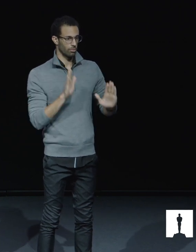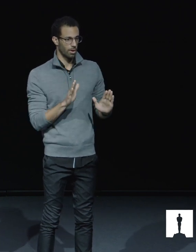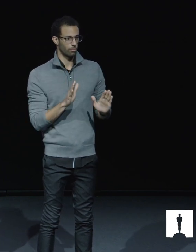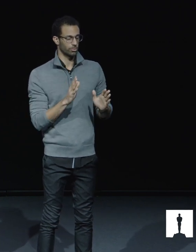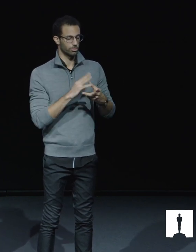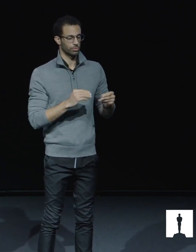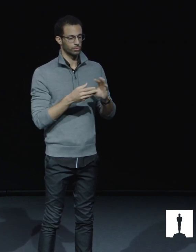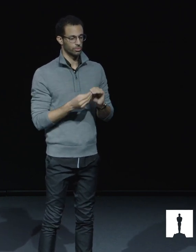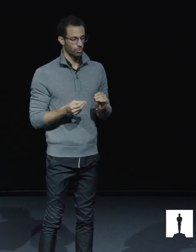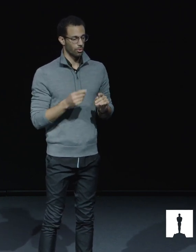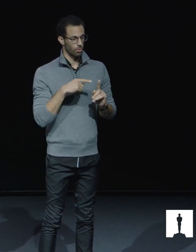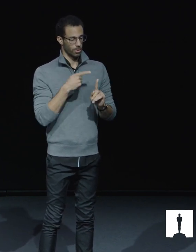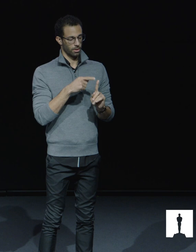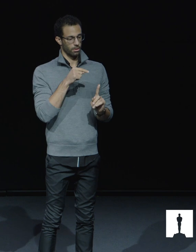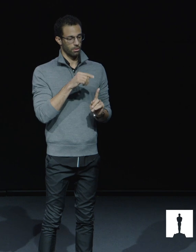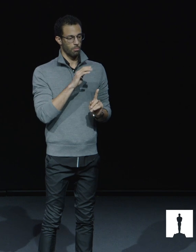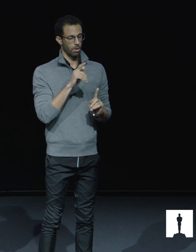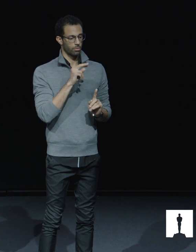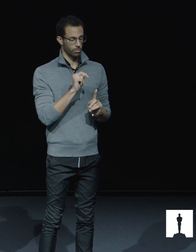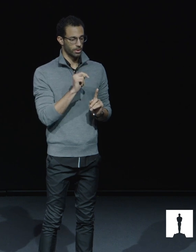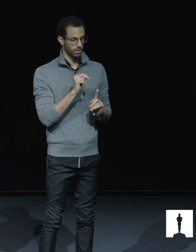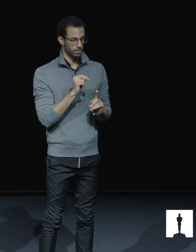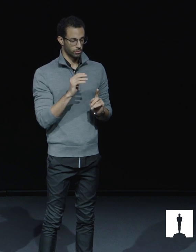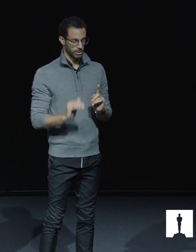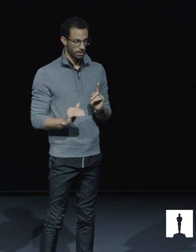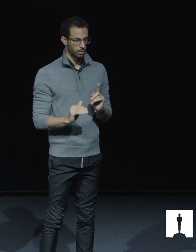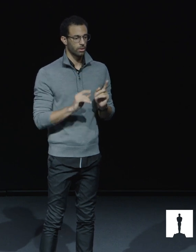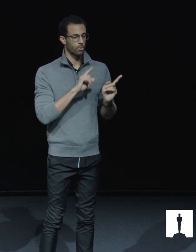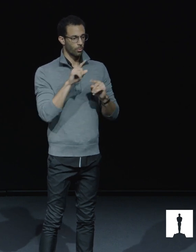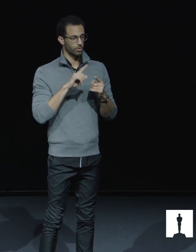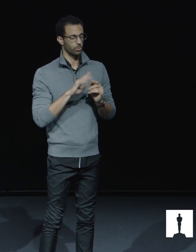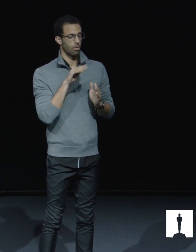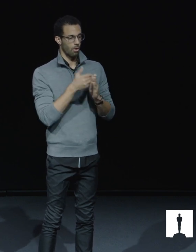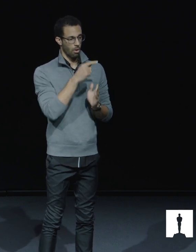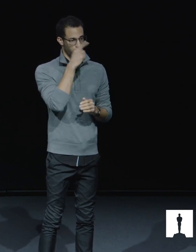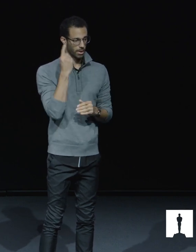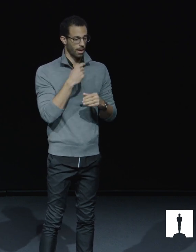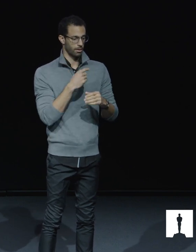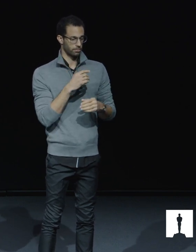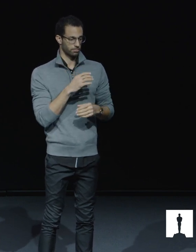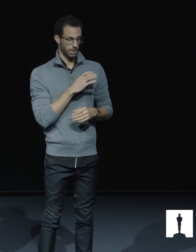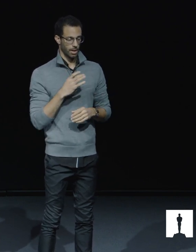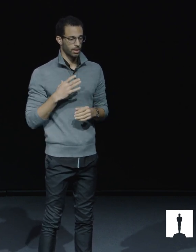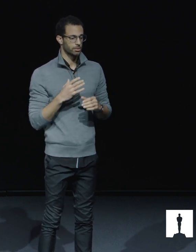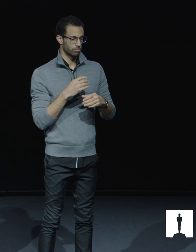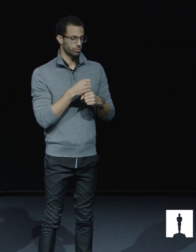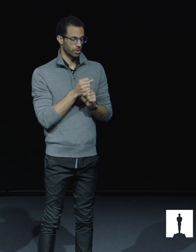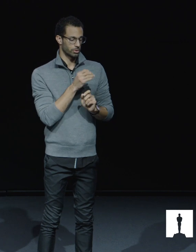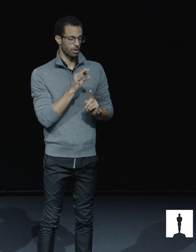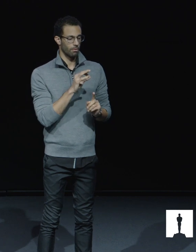a child––to Orson Welles, all-Black cast production of MACBETH that's particularly